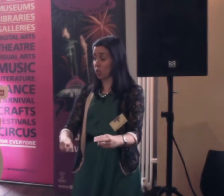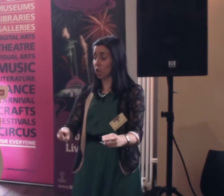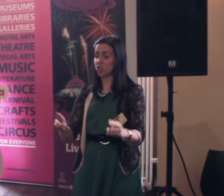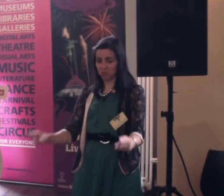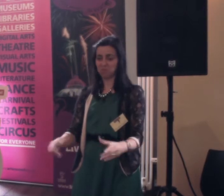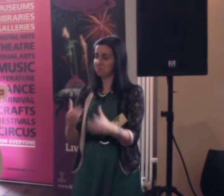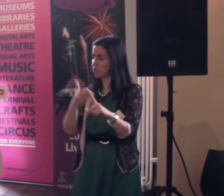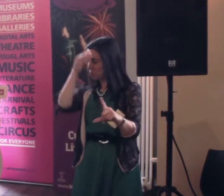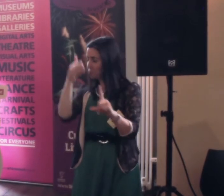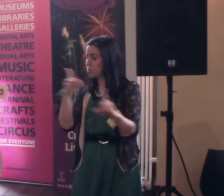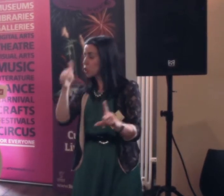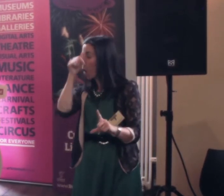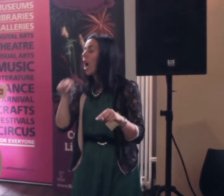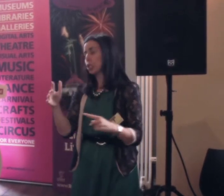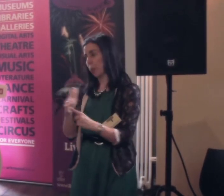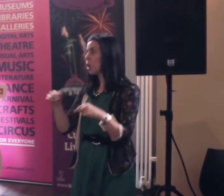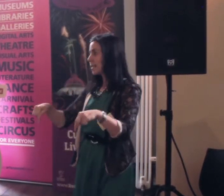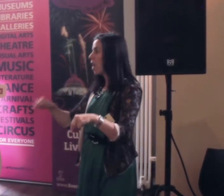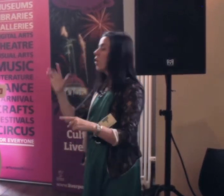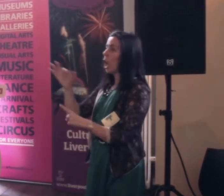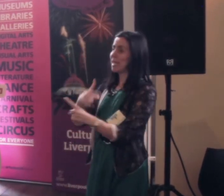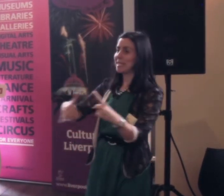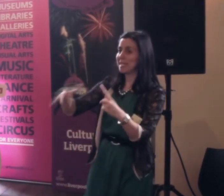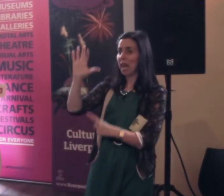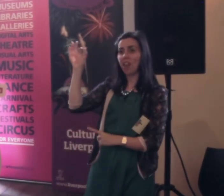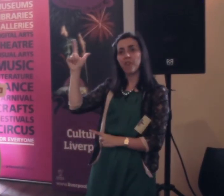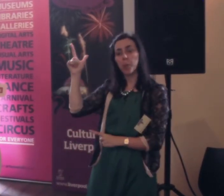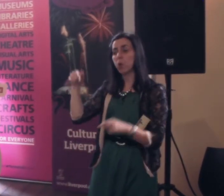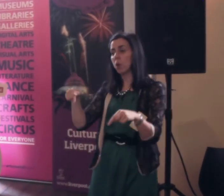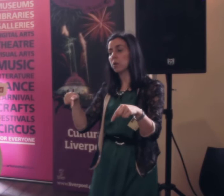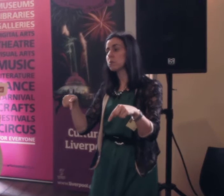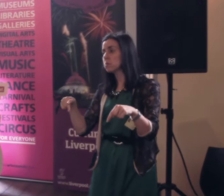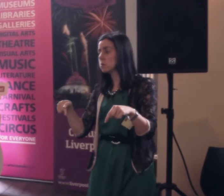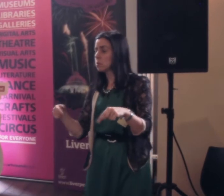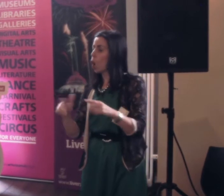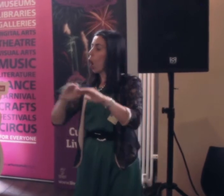And I think that’s really important for us as a city, and, certainly getting our global reach